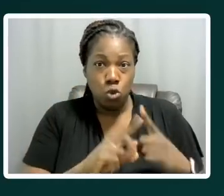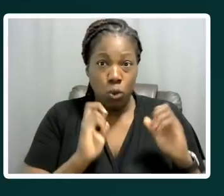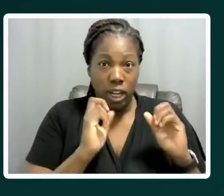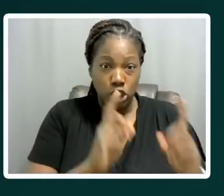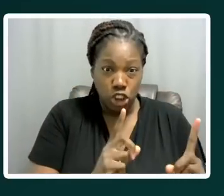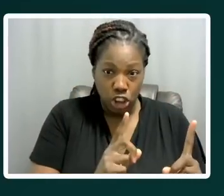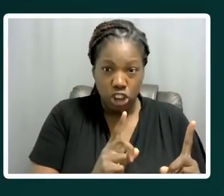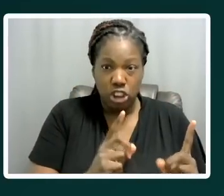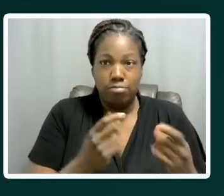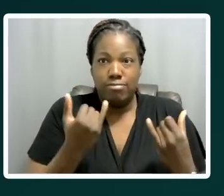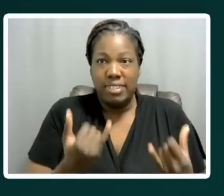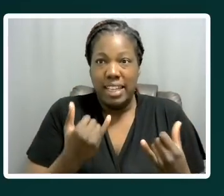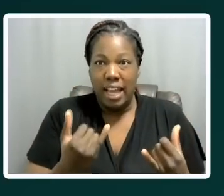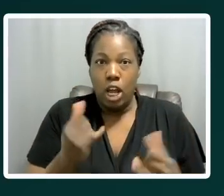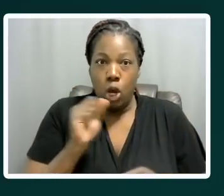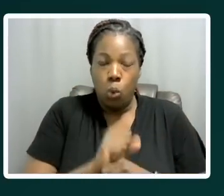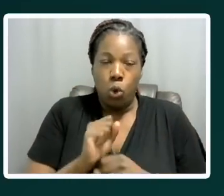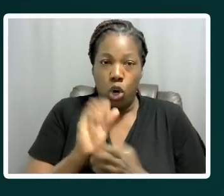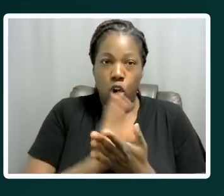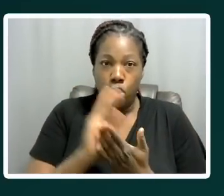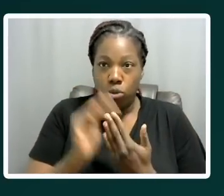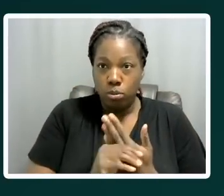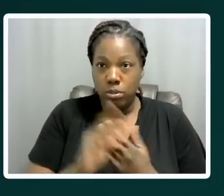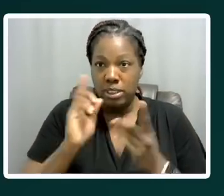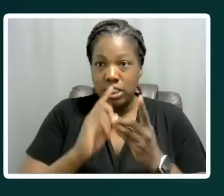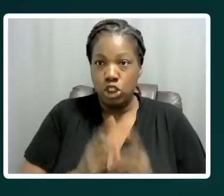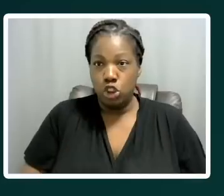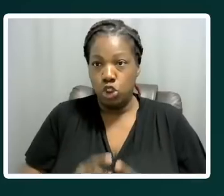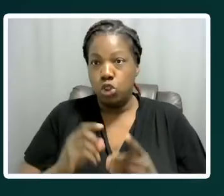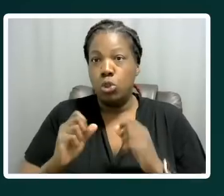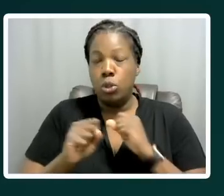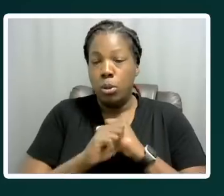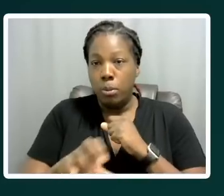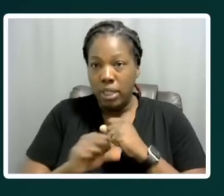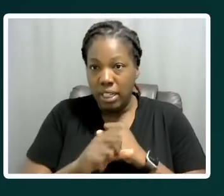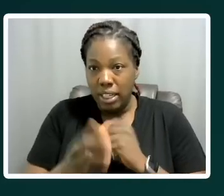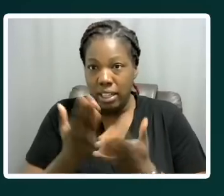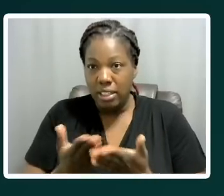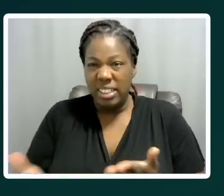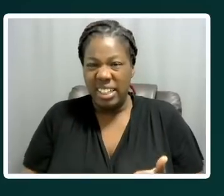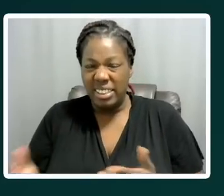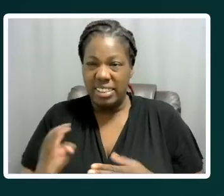I work on curriculum and digital media assets such as eBooks and videos. And I will send it